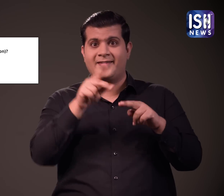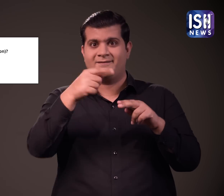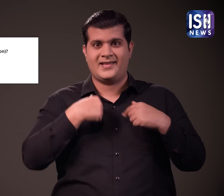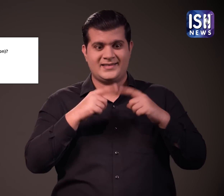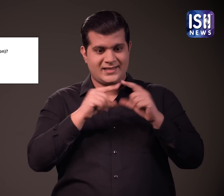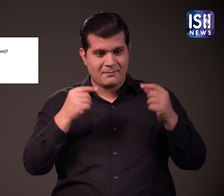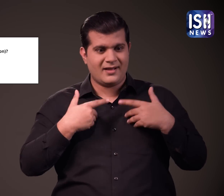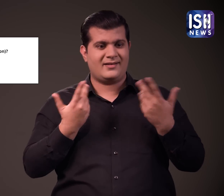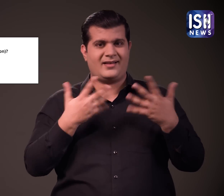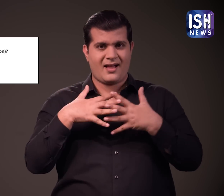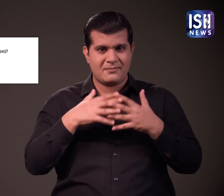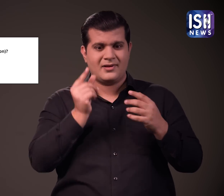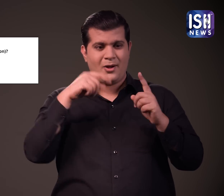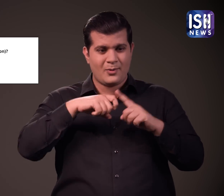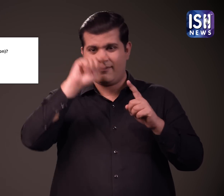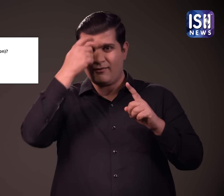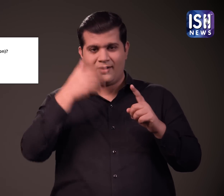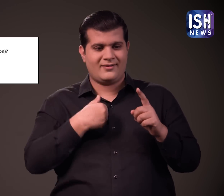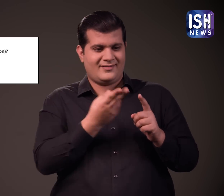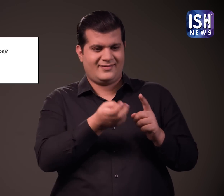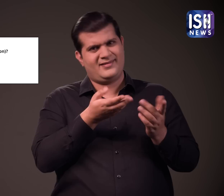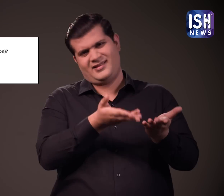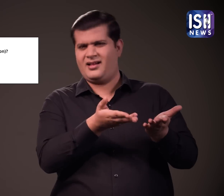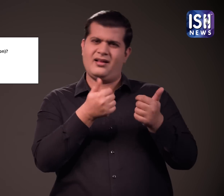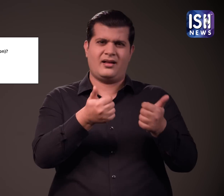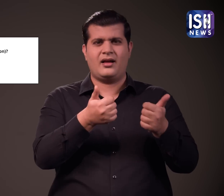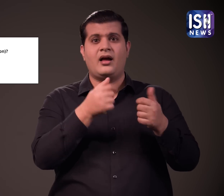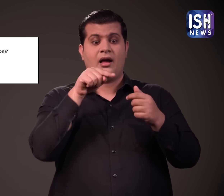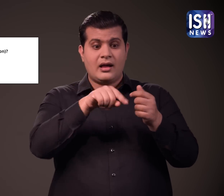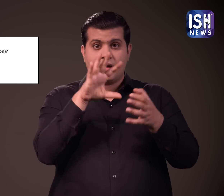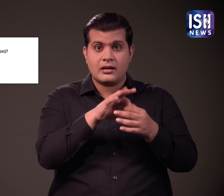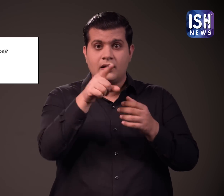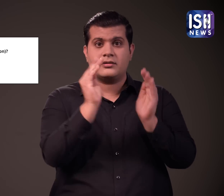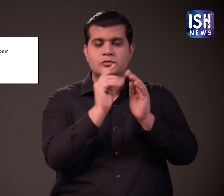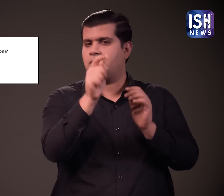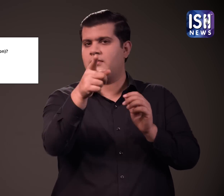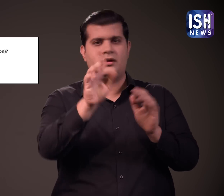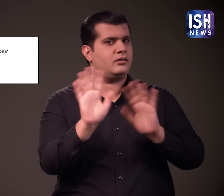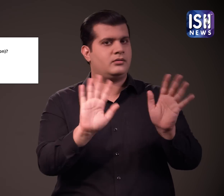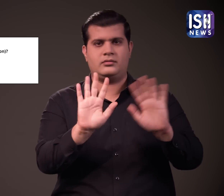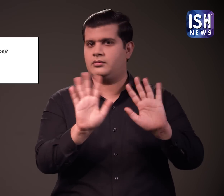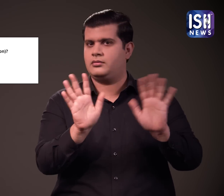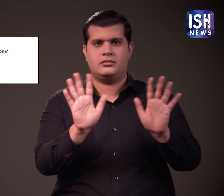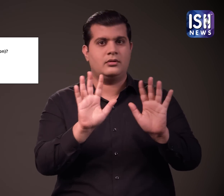Foreign nationals can book online tickets but will not be elilible for the insurance.